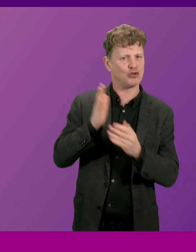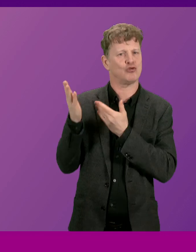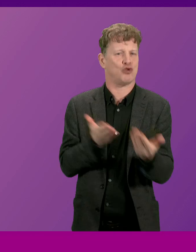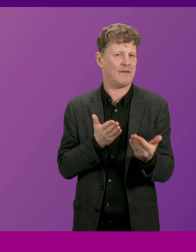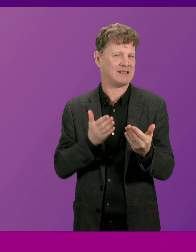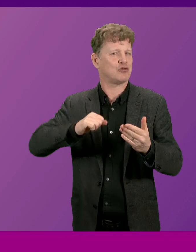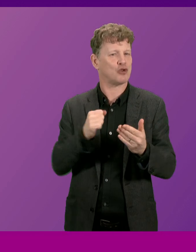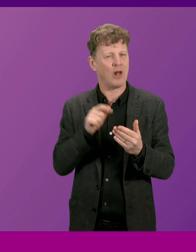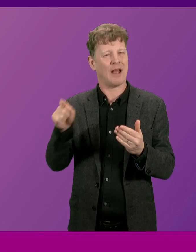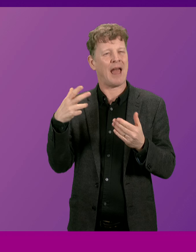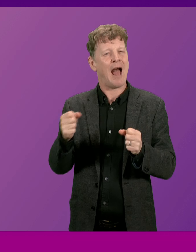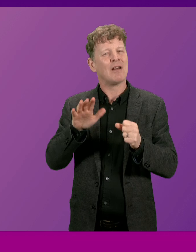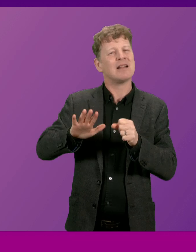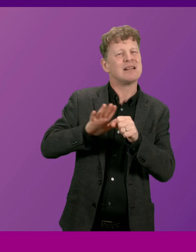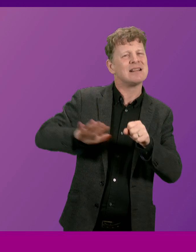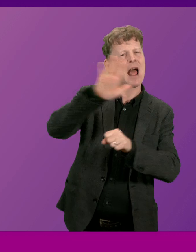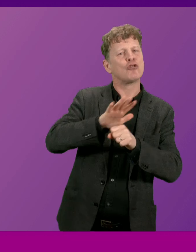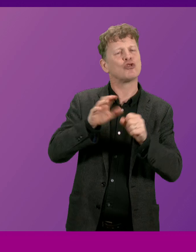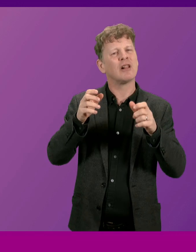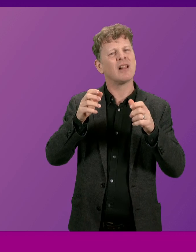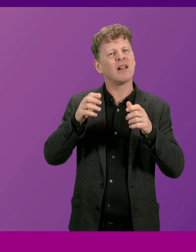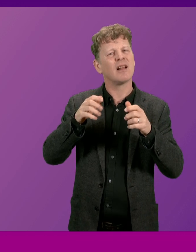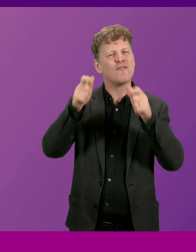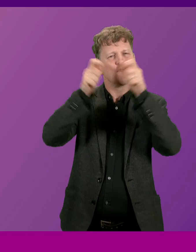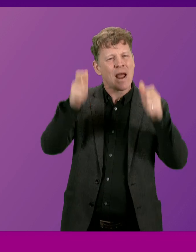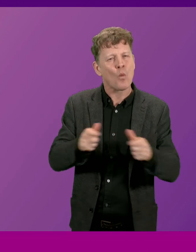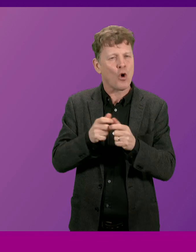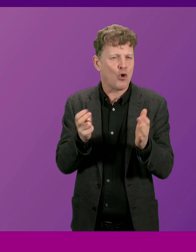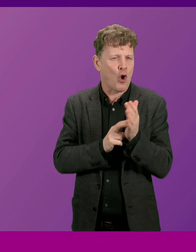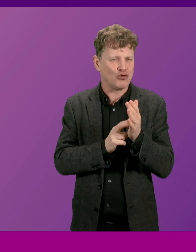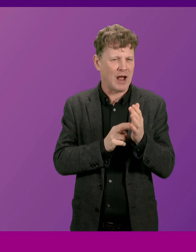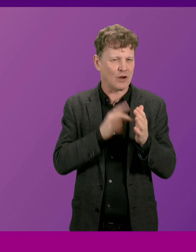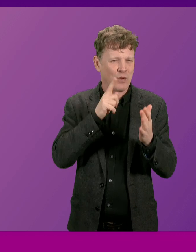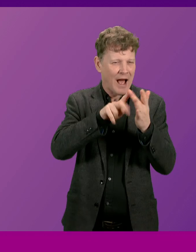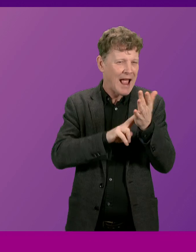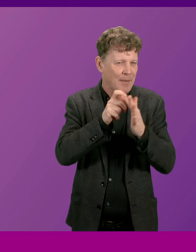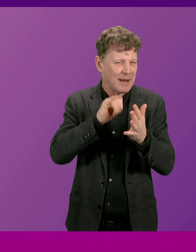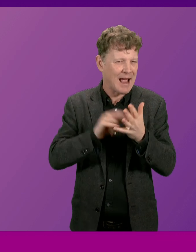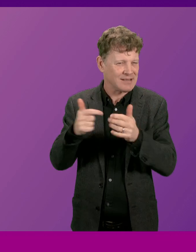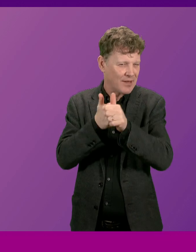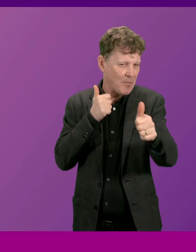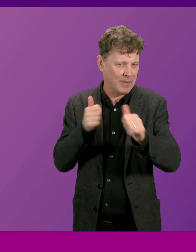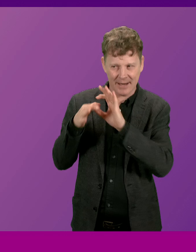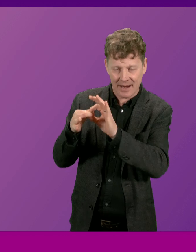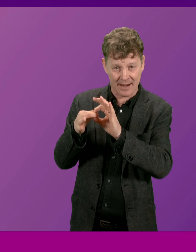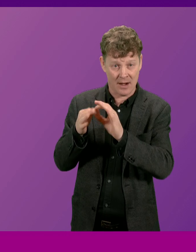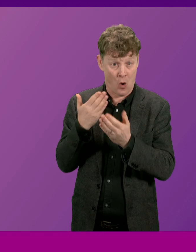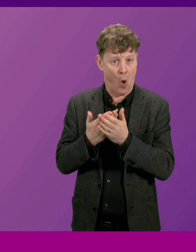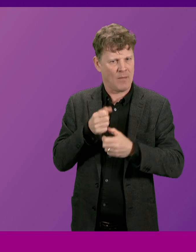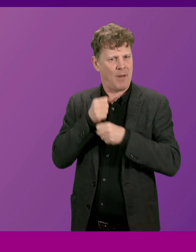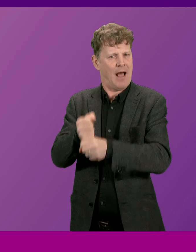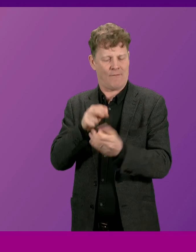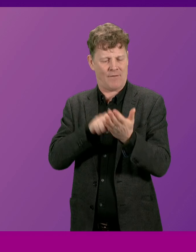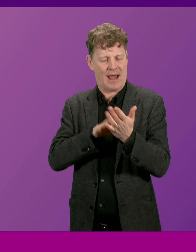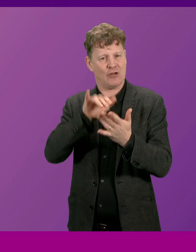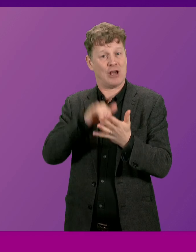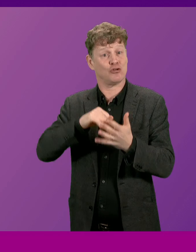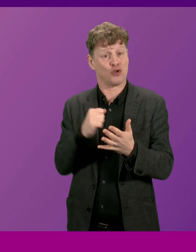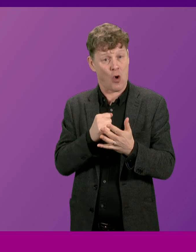national framework contract with INPS on behalf of NHS Scotland, and with the INPS administrators.